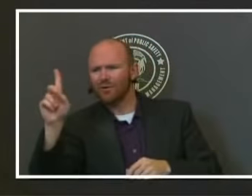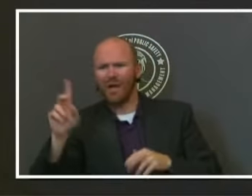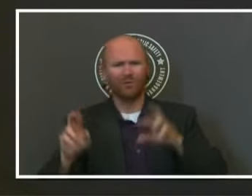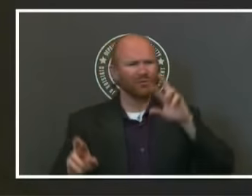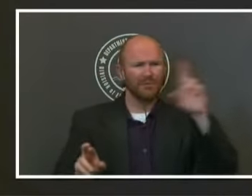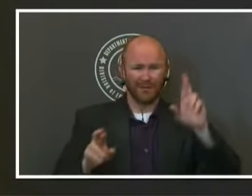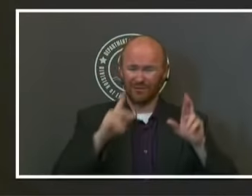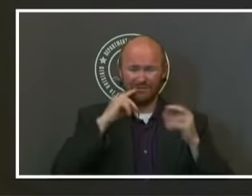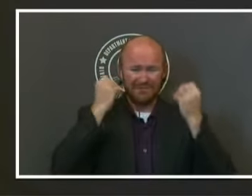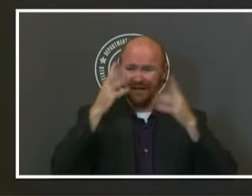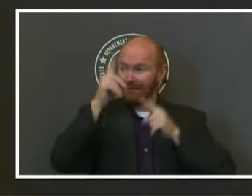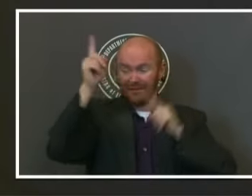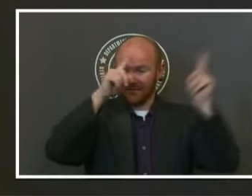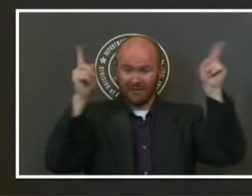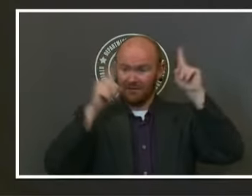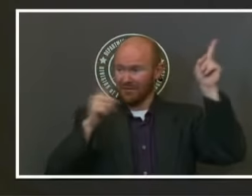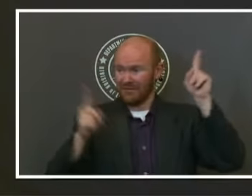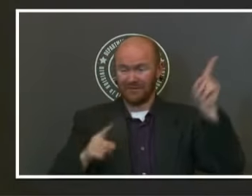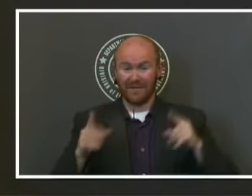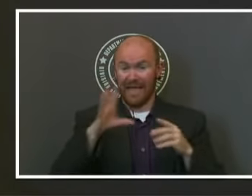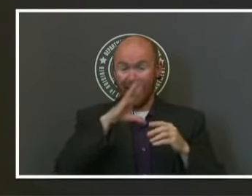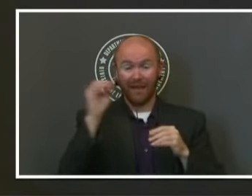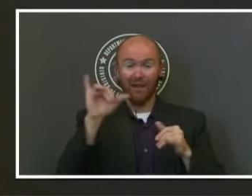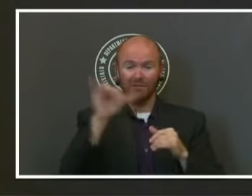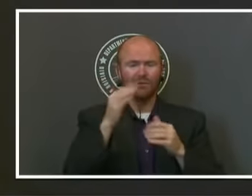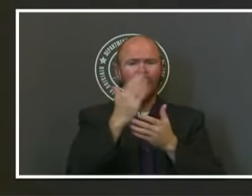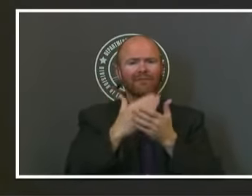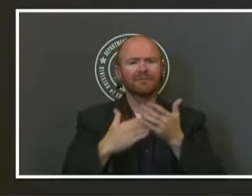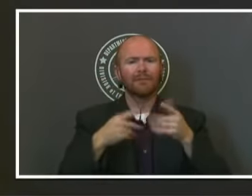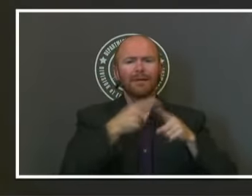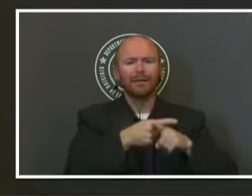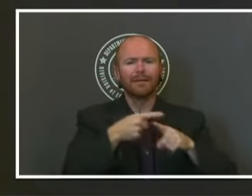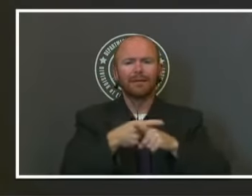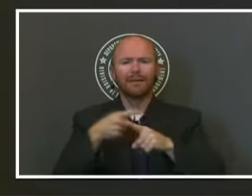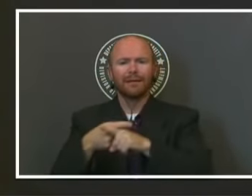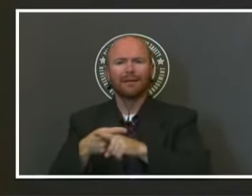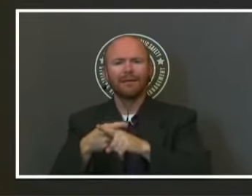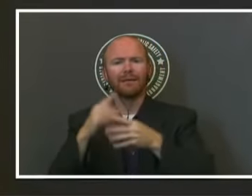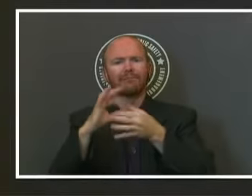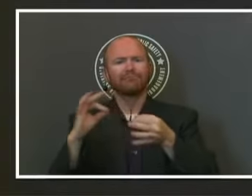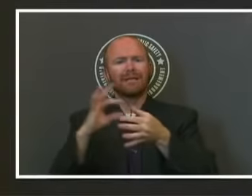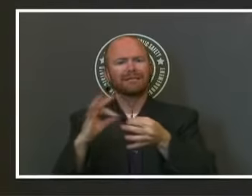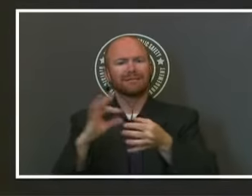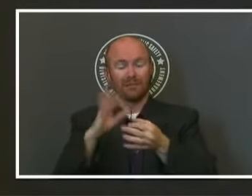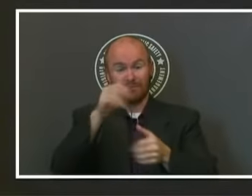sound recommendations given to